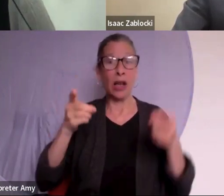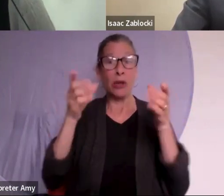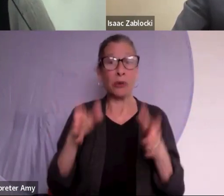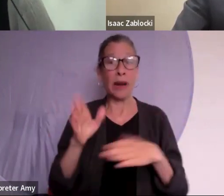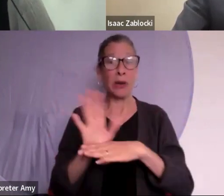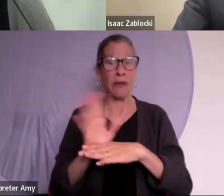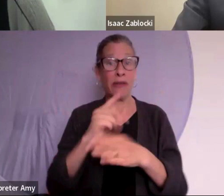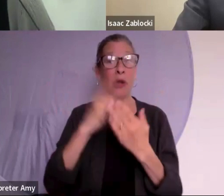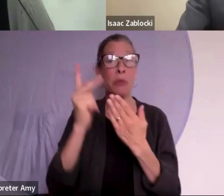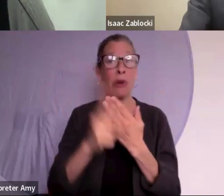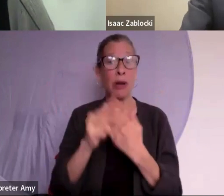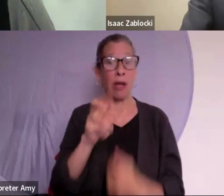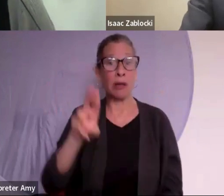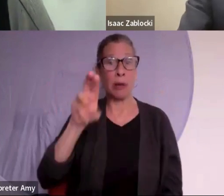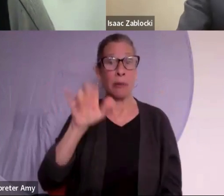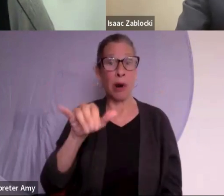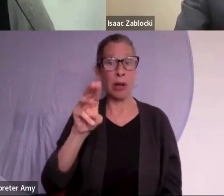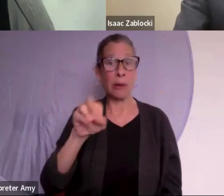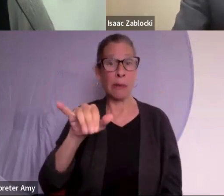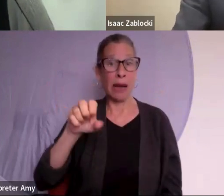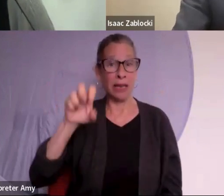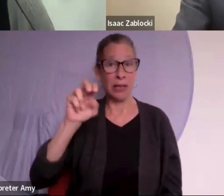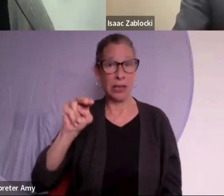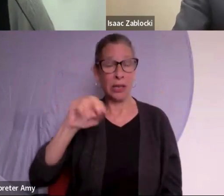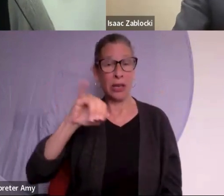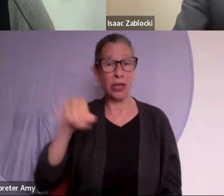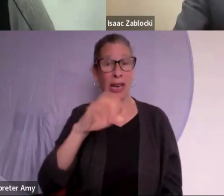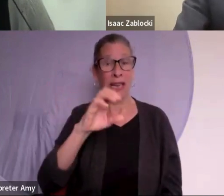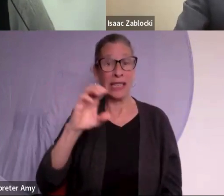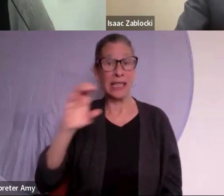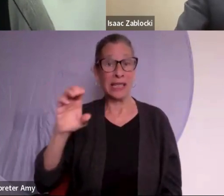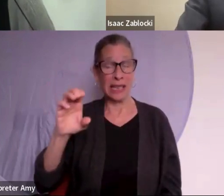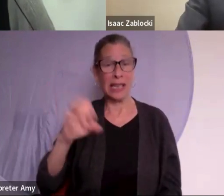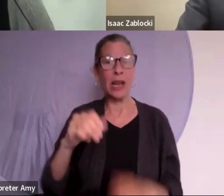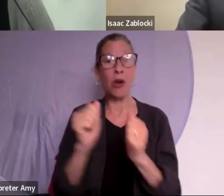Marlene Meyerson JCC Manhattan with a rich background in